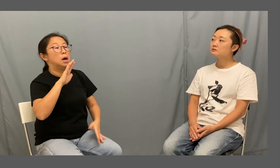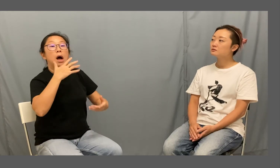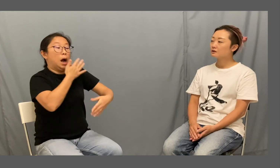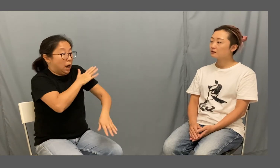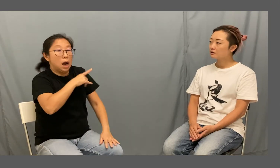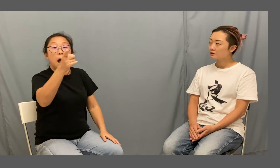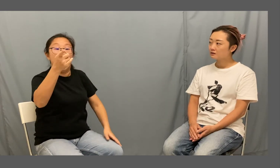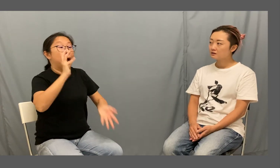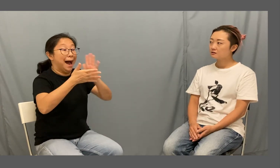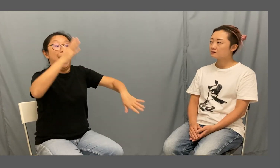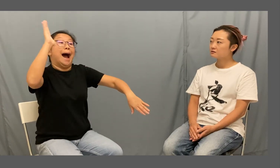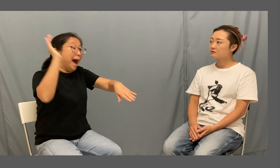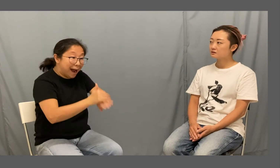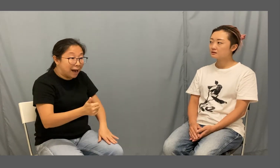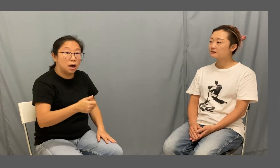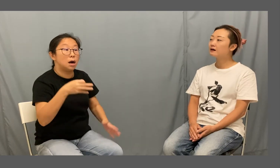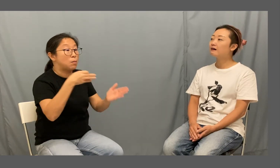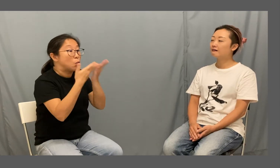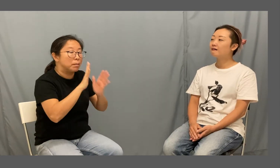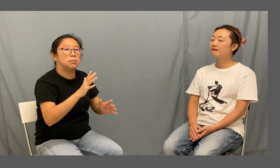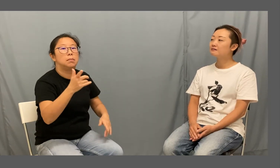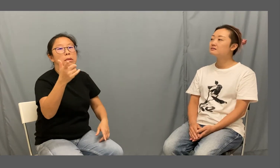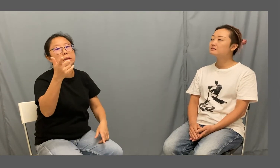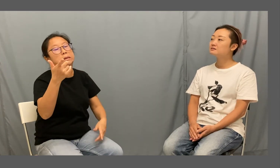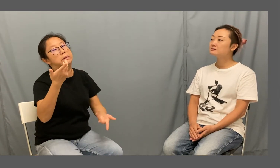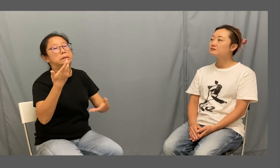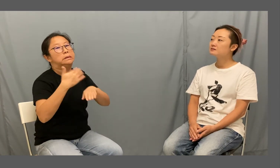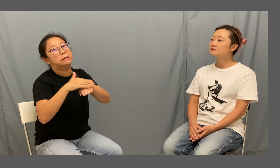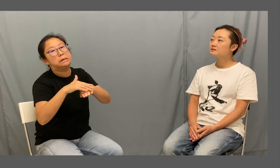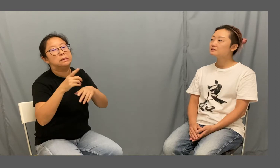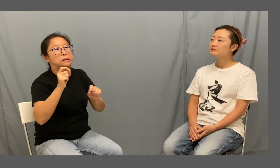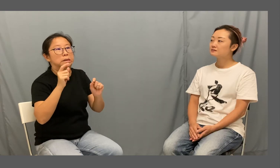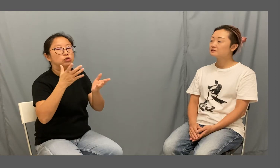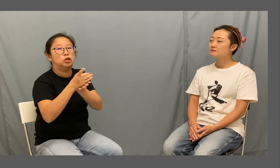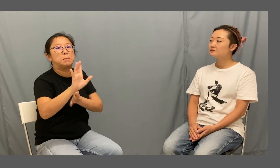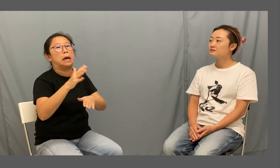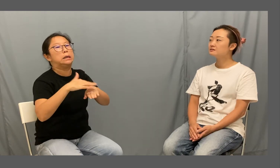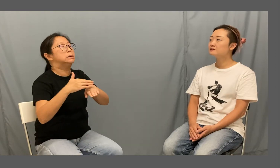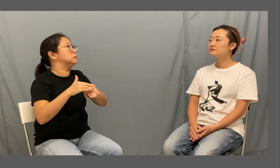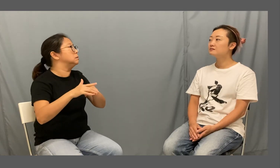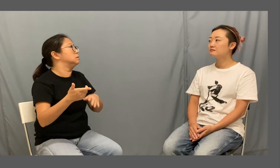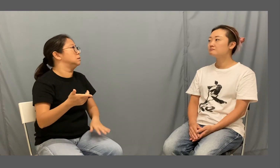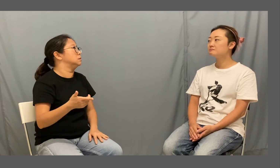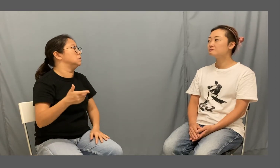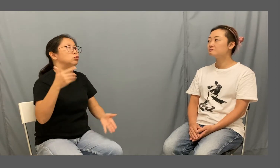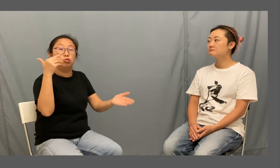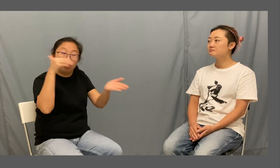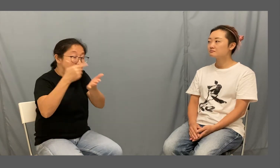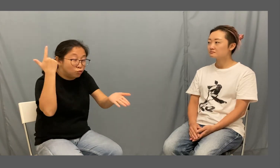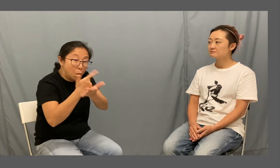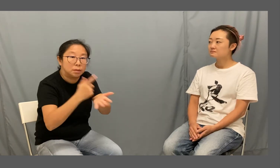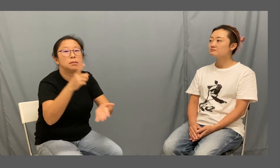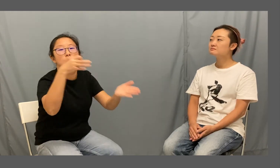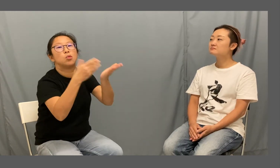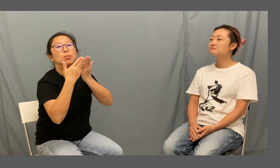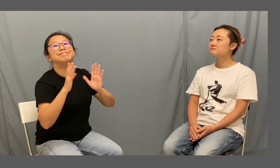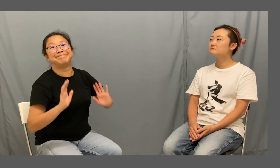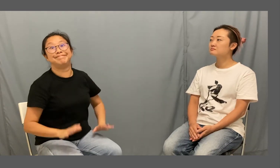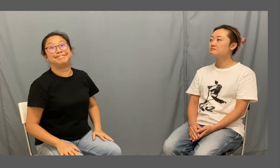If you found yourself too smart to study, that means you aren't professional at all Just enrol to a professional training programme